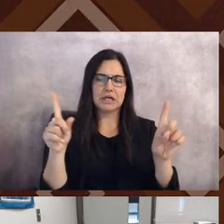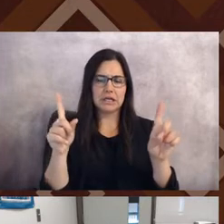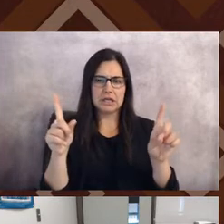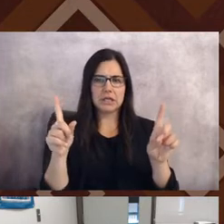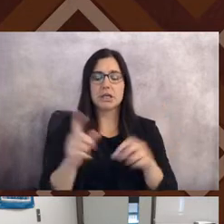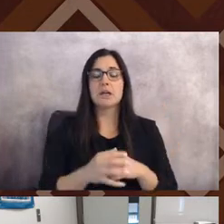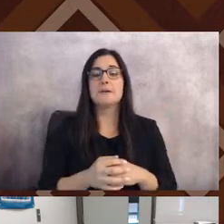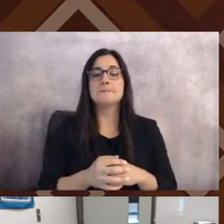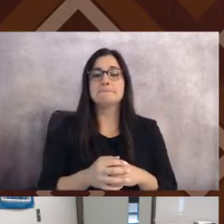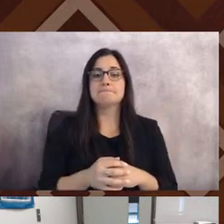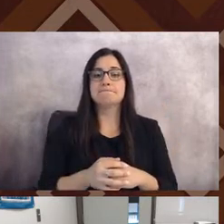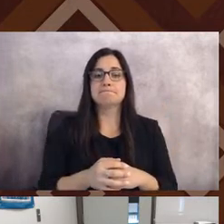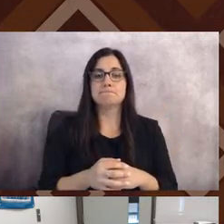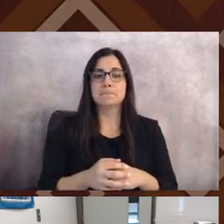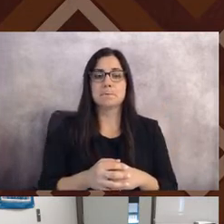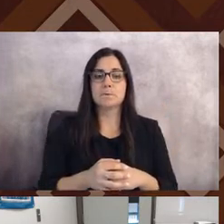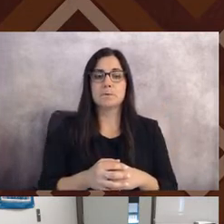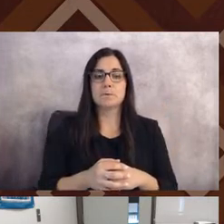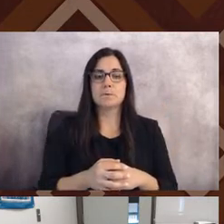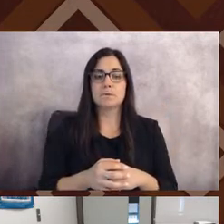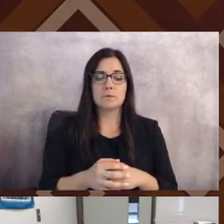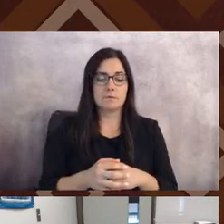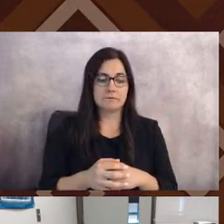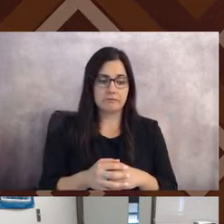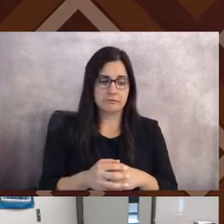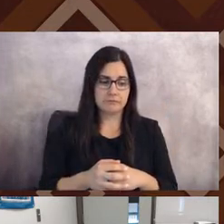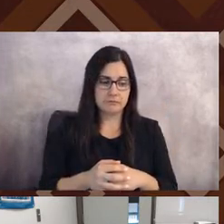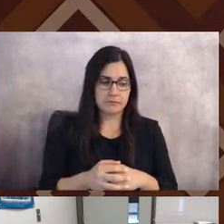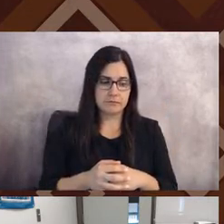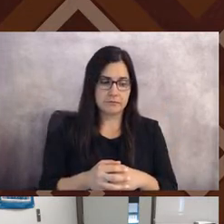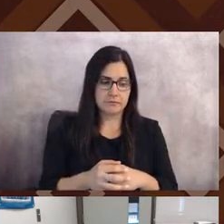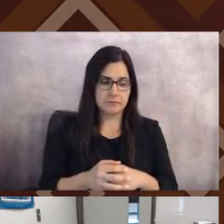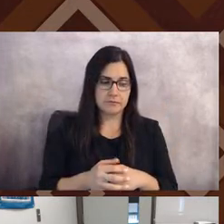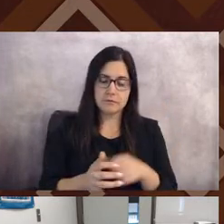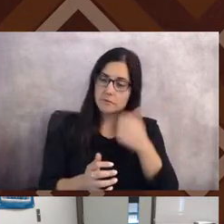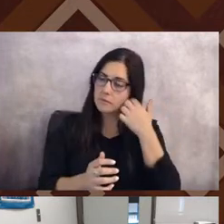to to the men and or even, you know, to the religion